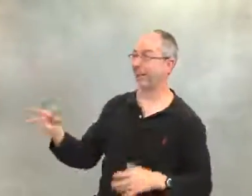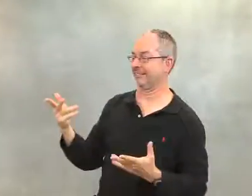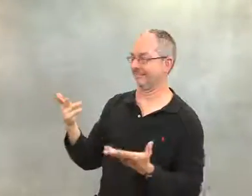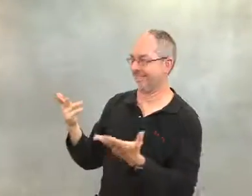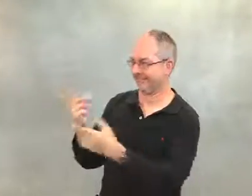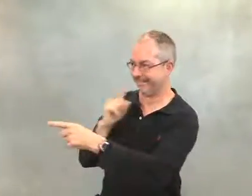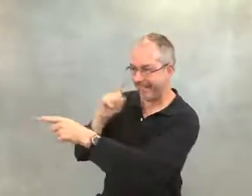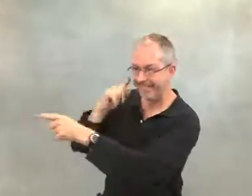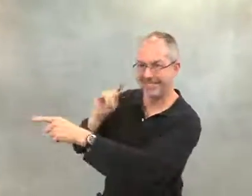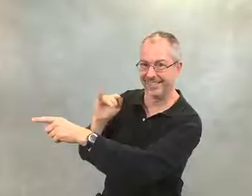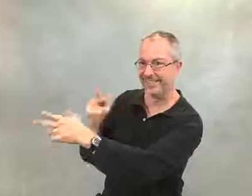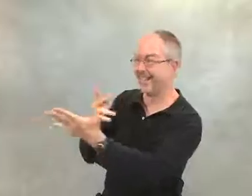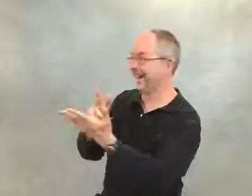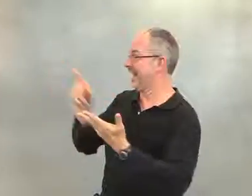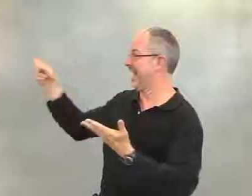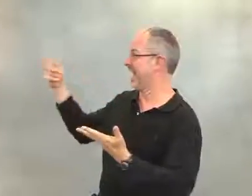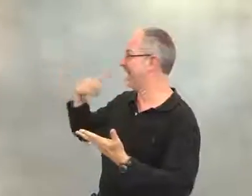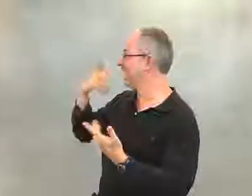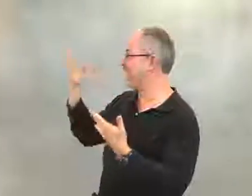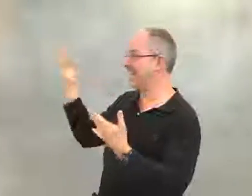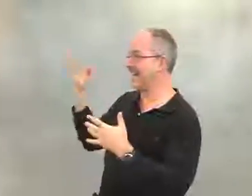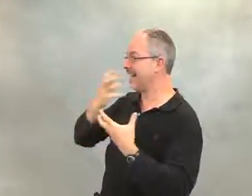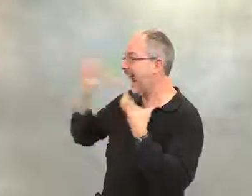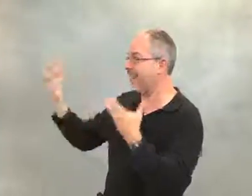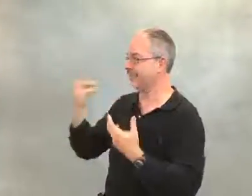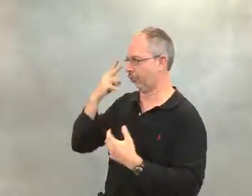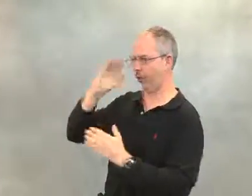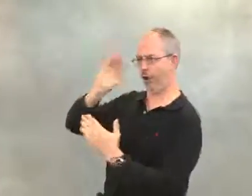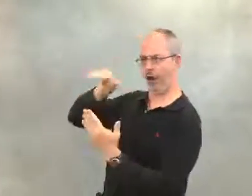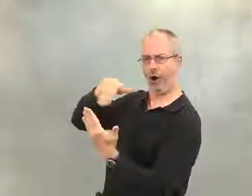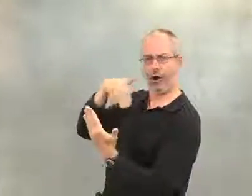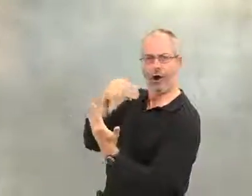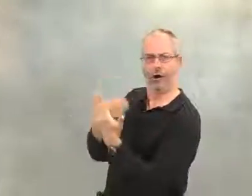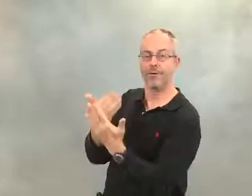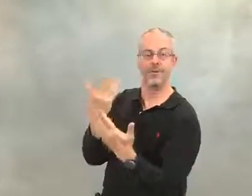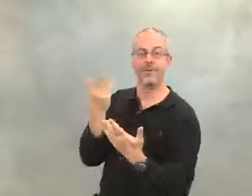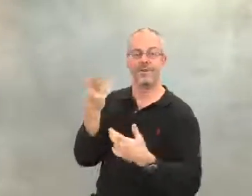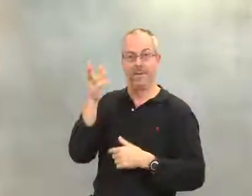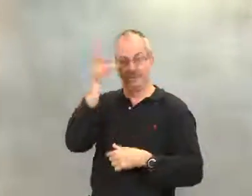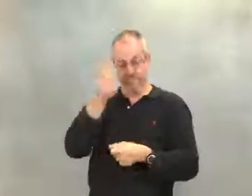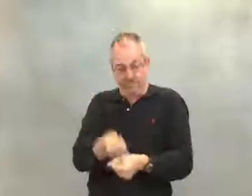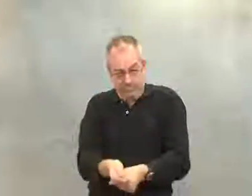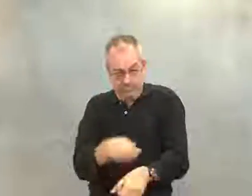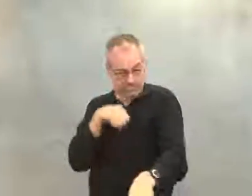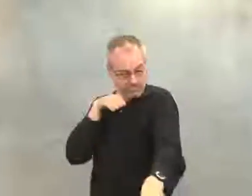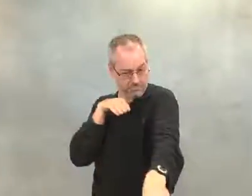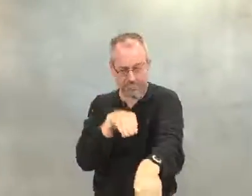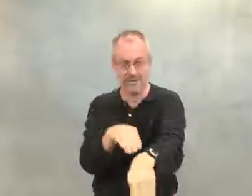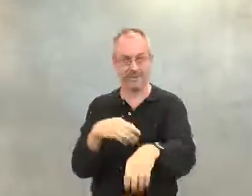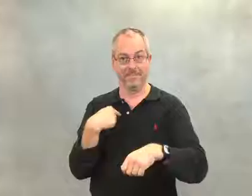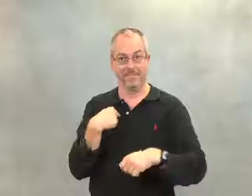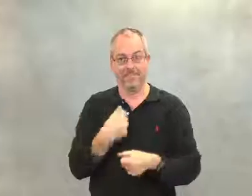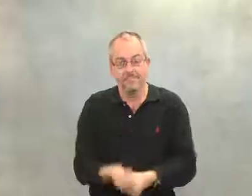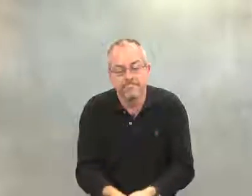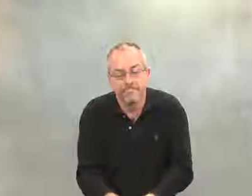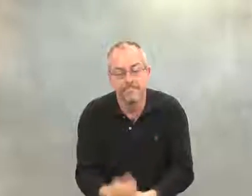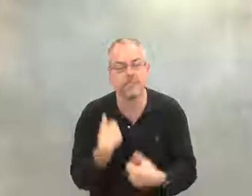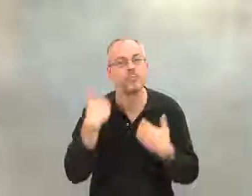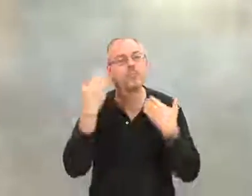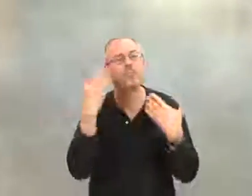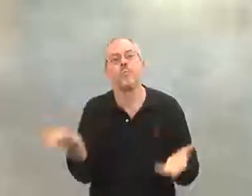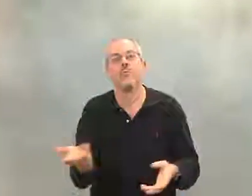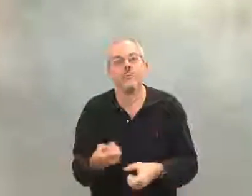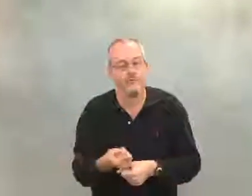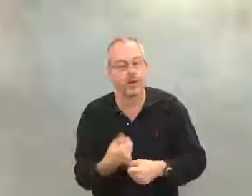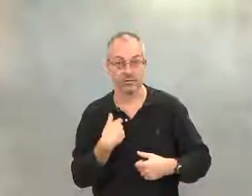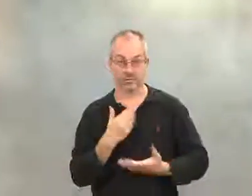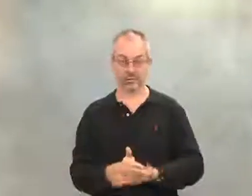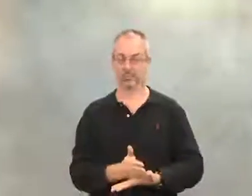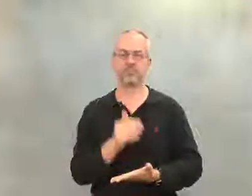I was deaf, other people were hearing, and everyone saw it happen.